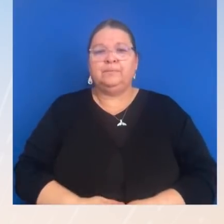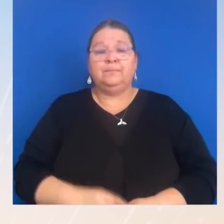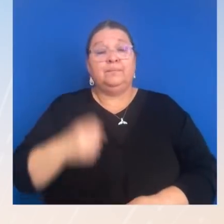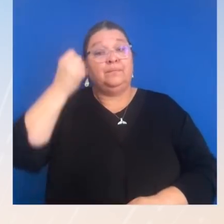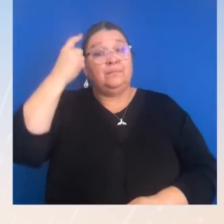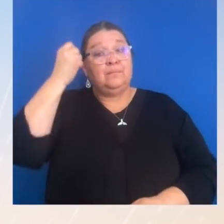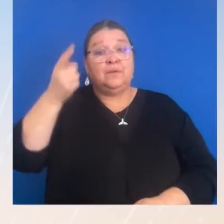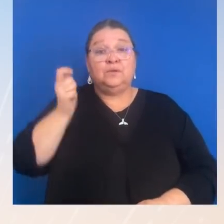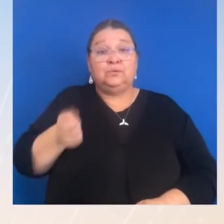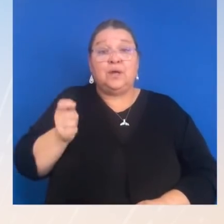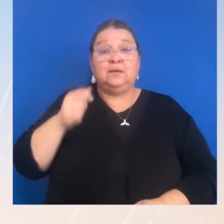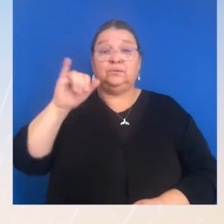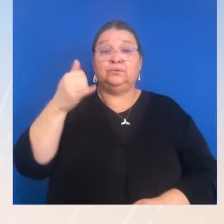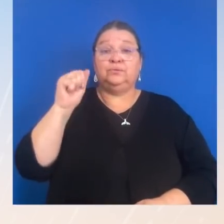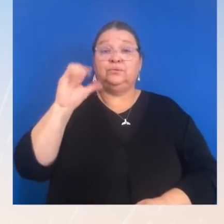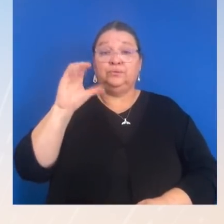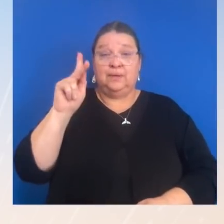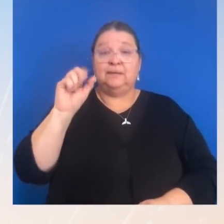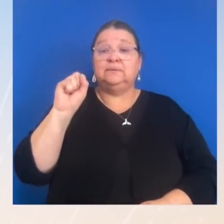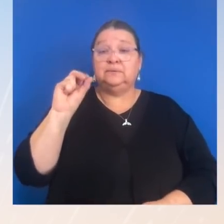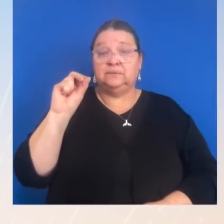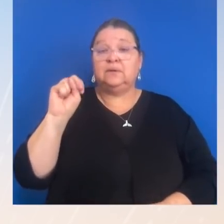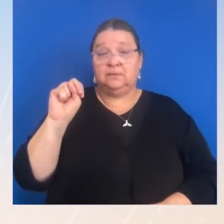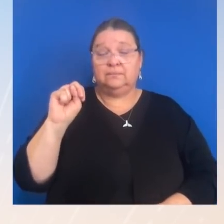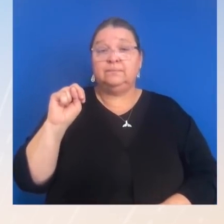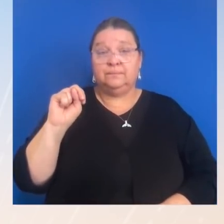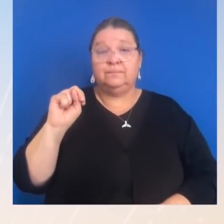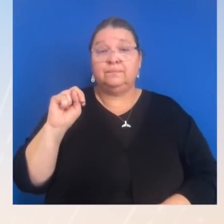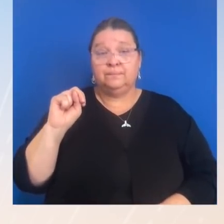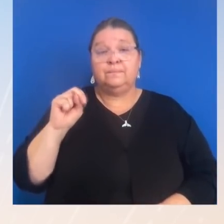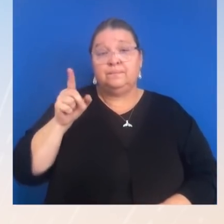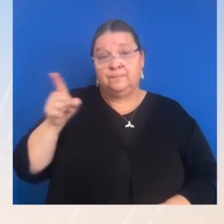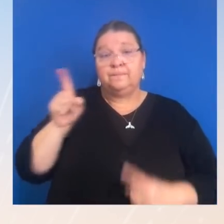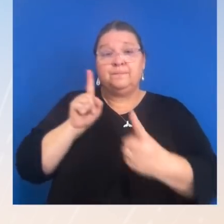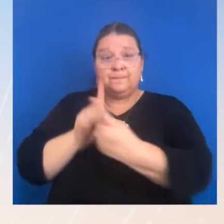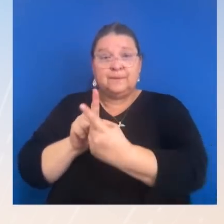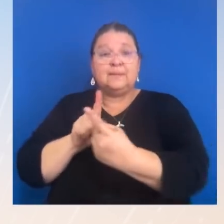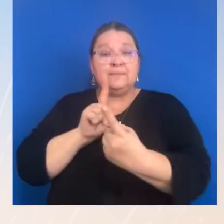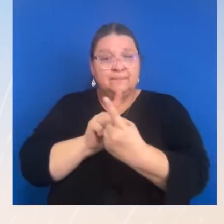with a range of members on the Hill, as you all have seen every day,